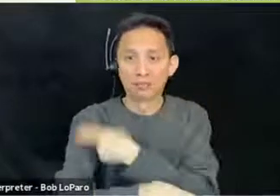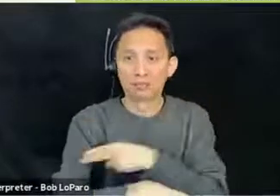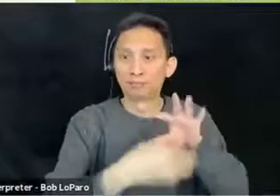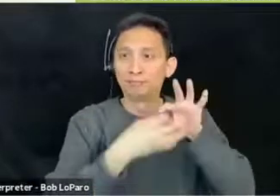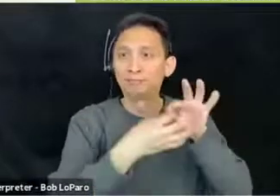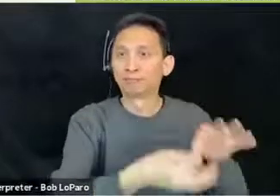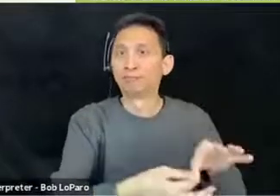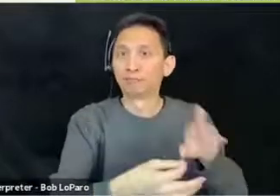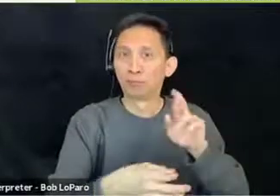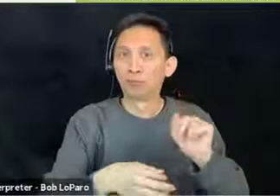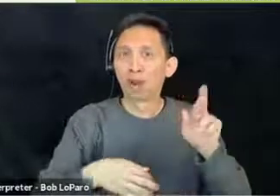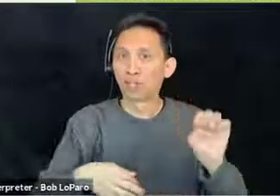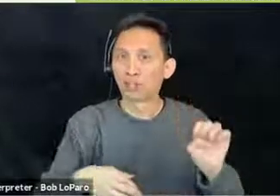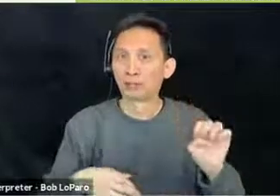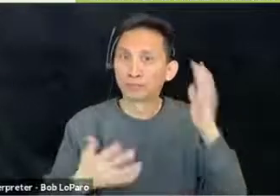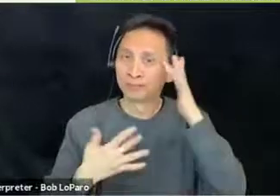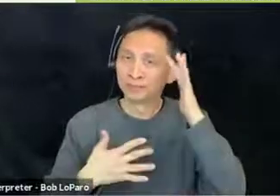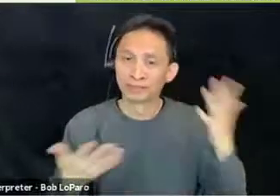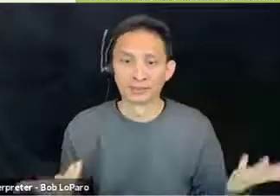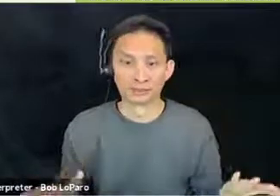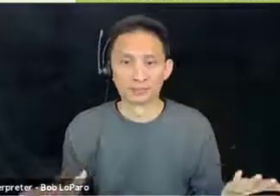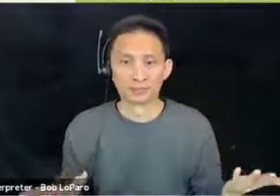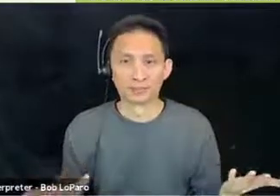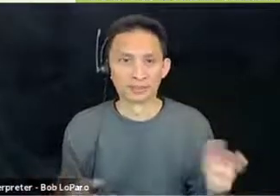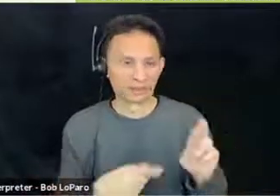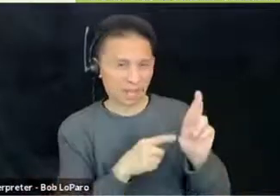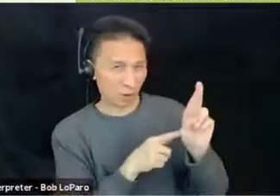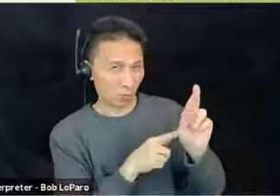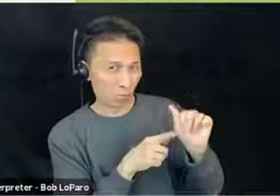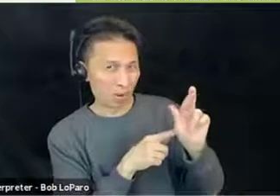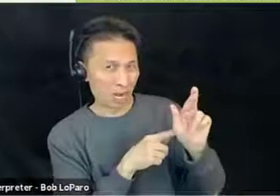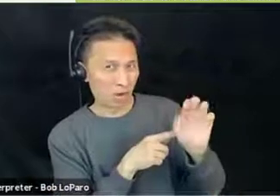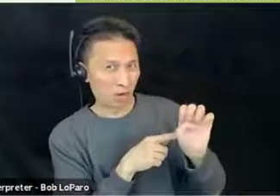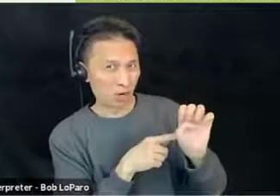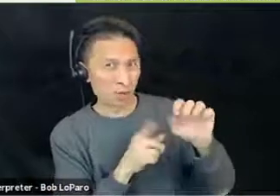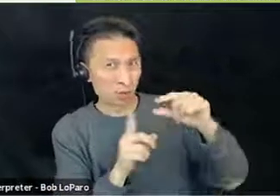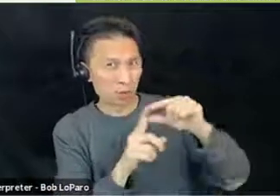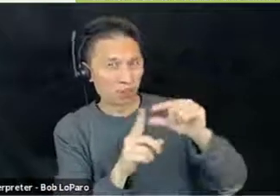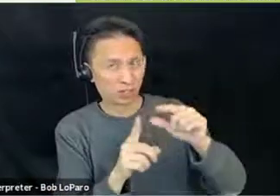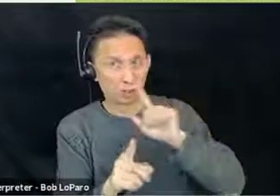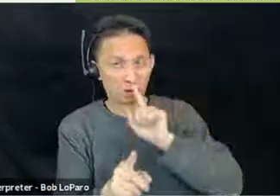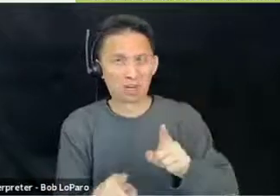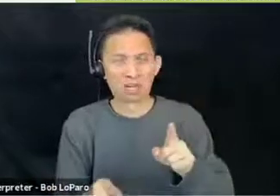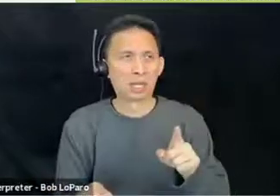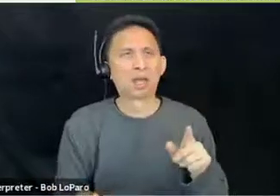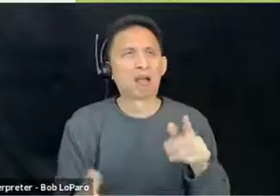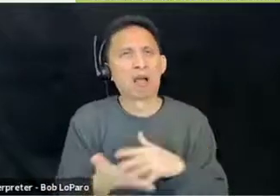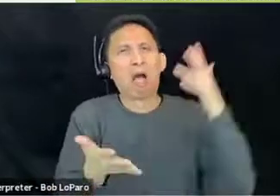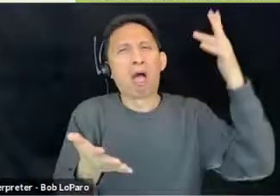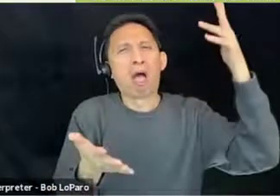So, I ask again how rare is rare disease? It's really not that rare when you look at these numbers.